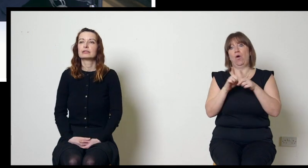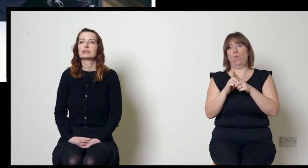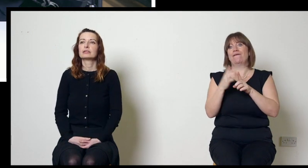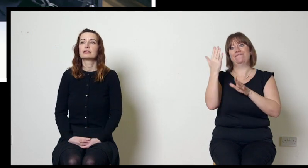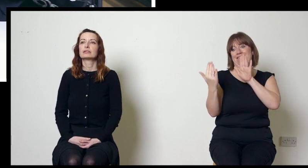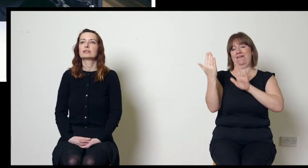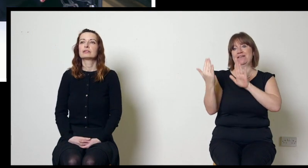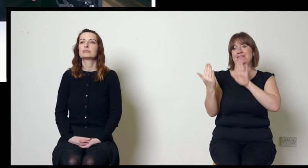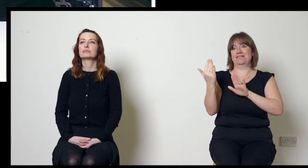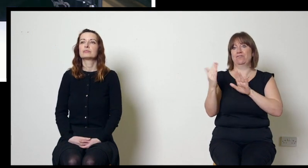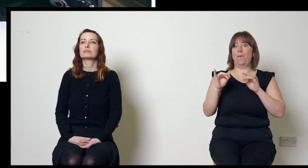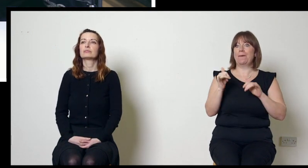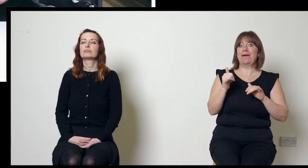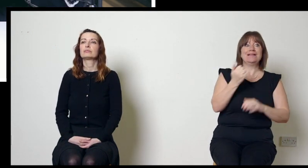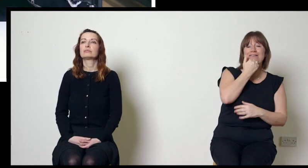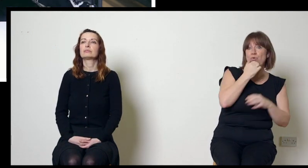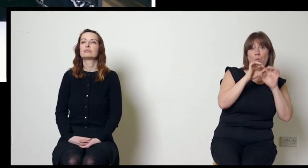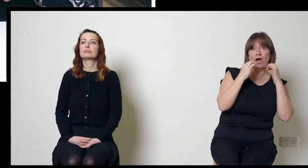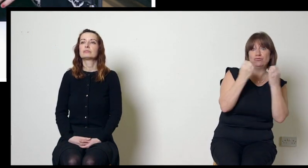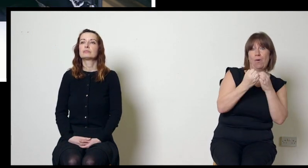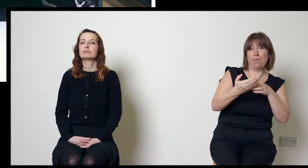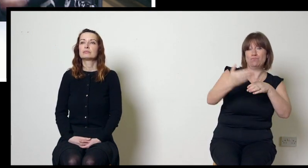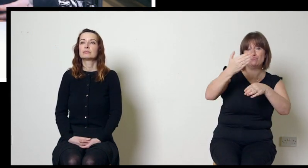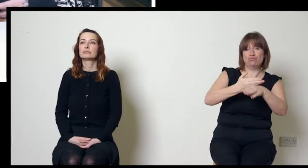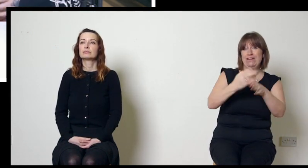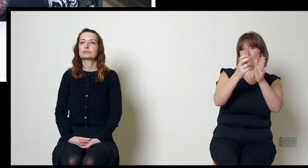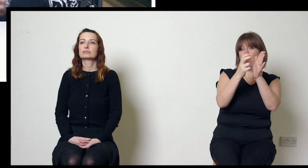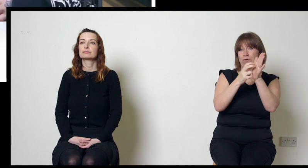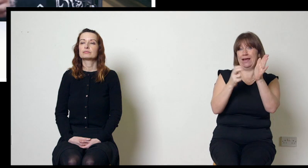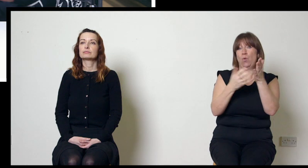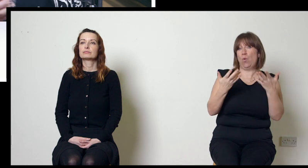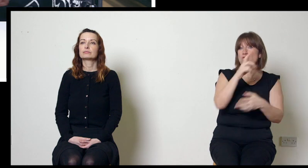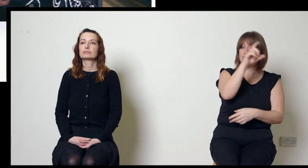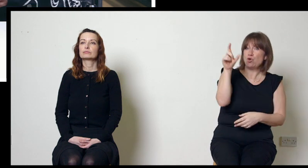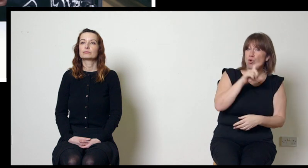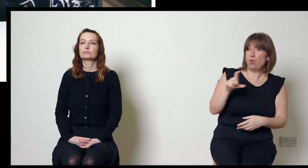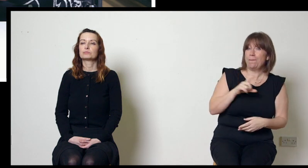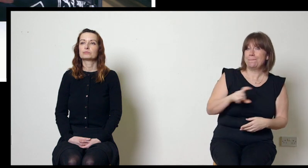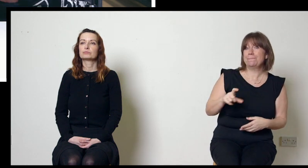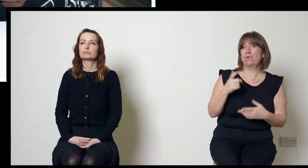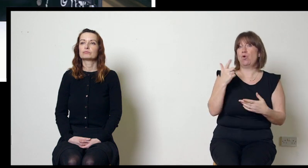So whether that's a digital workshop that's prerecorded or a Zoom rather than an in-person meeting and